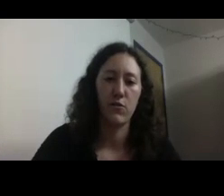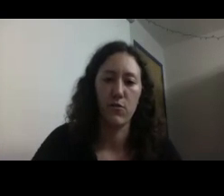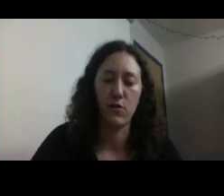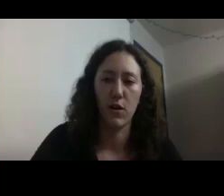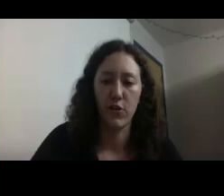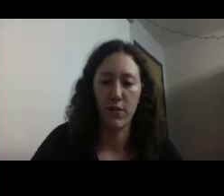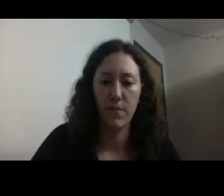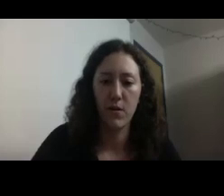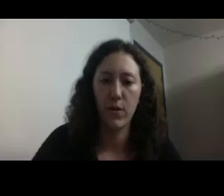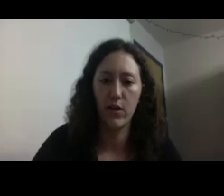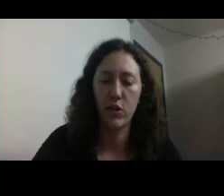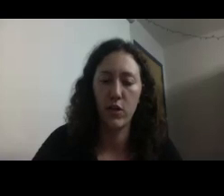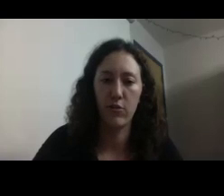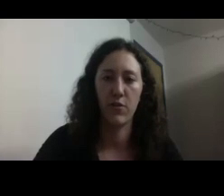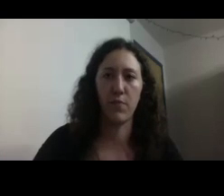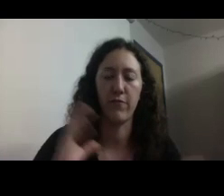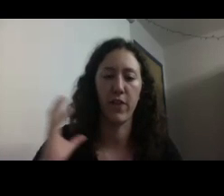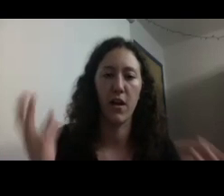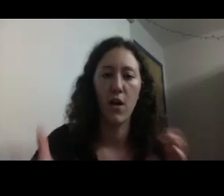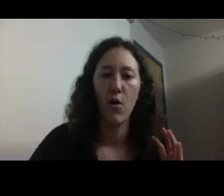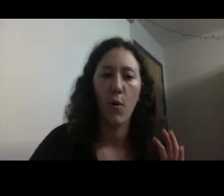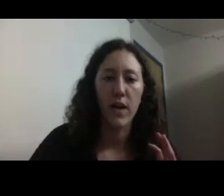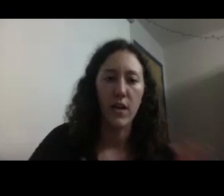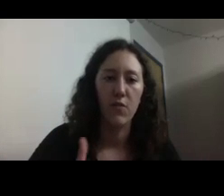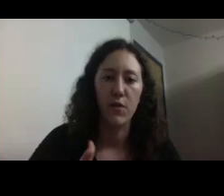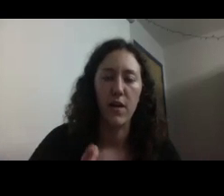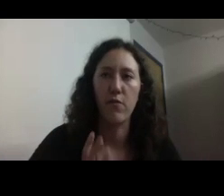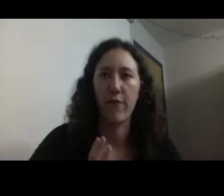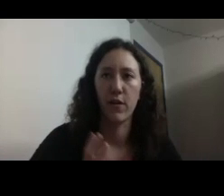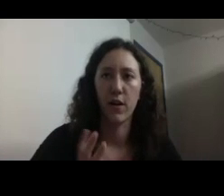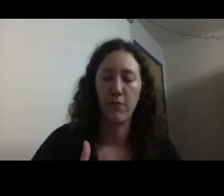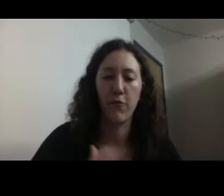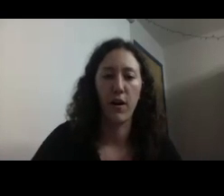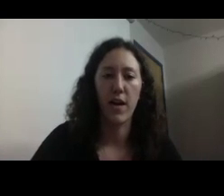with CHARGE syndrome which to briefly orient you to it if you haven't heard it before.